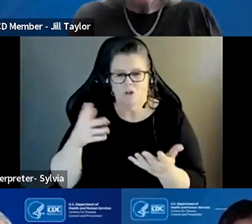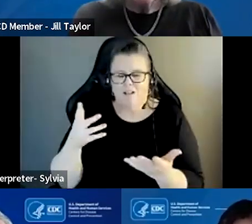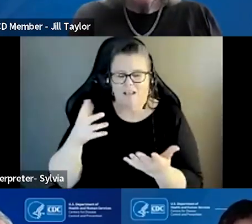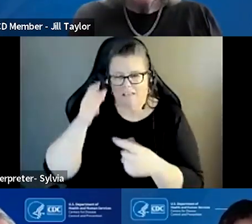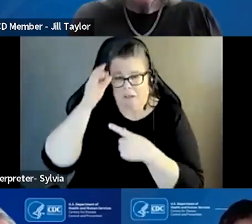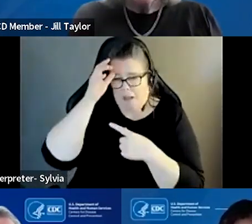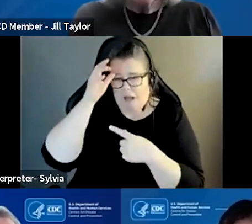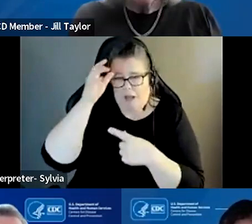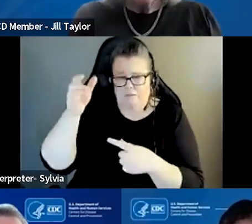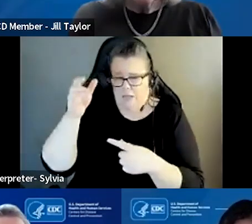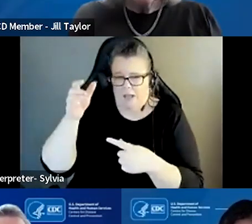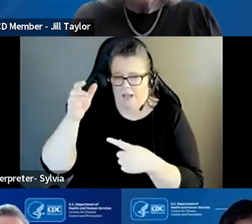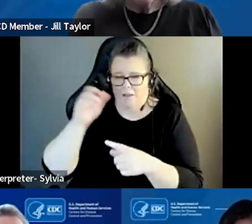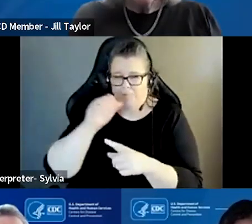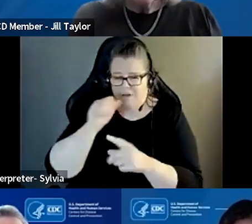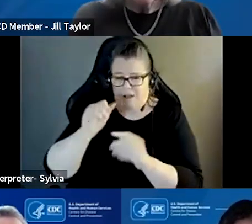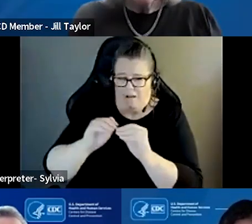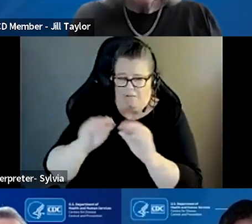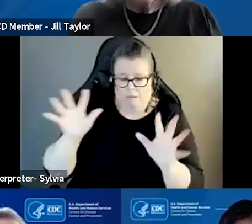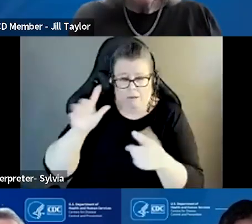And there's a real explanation for what you can do with data.